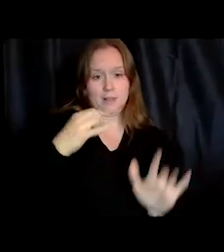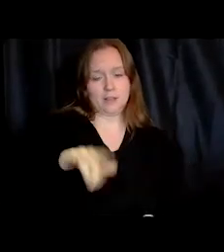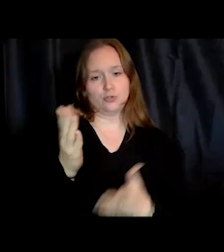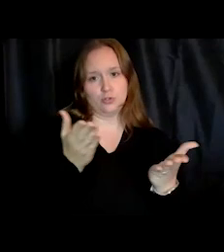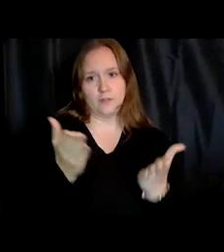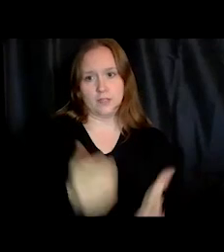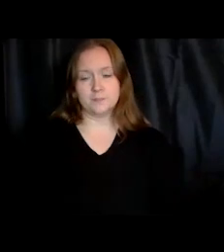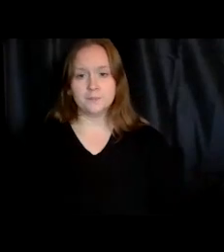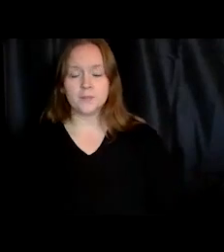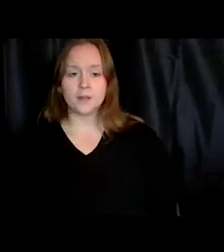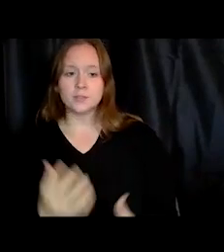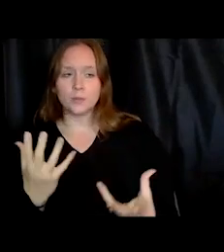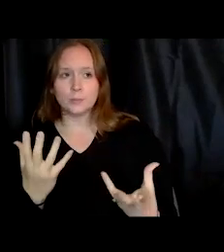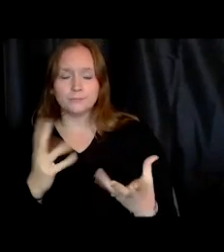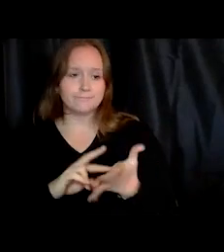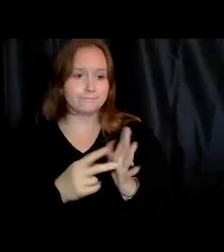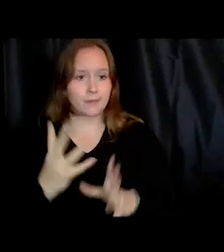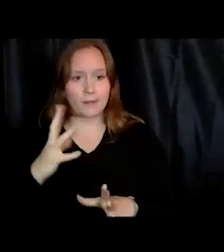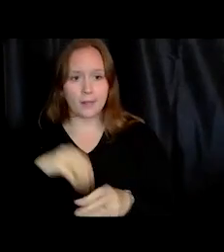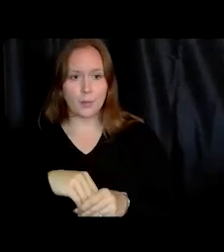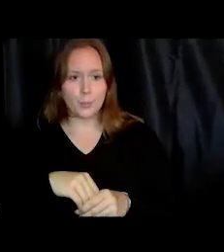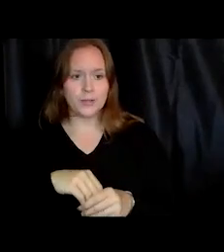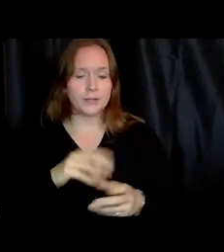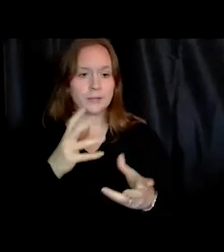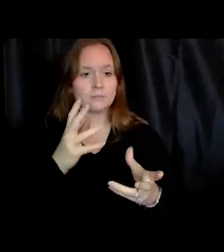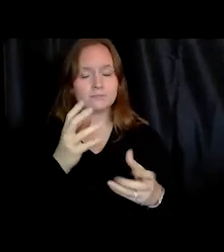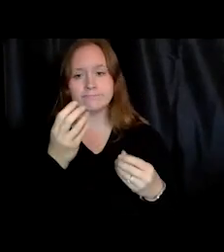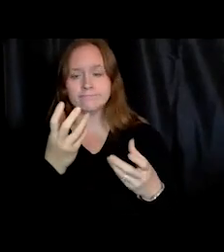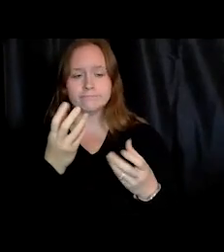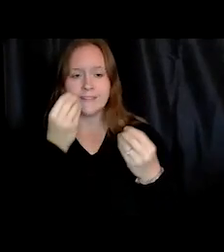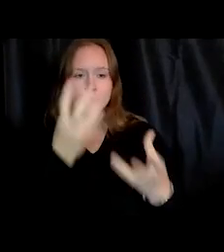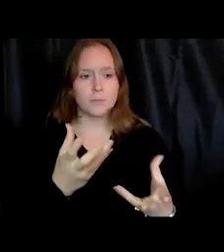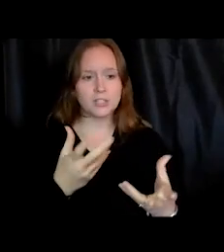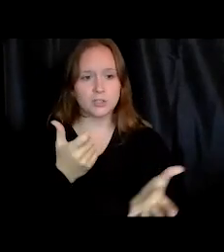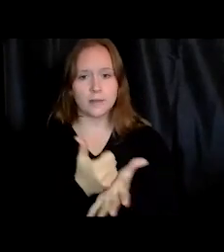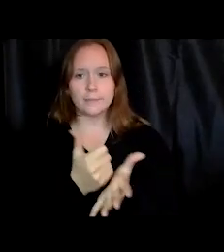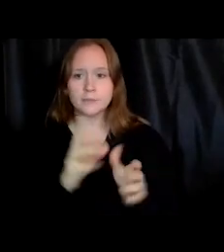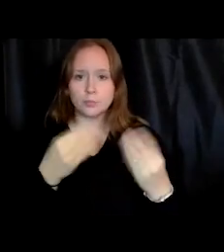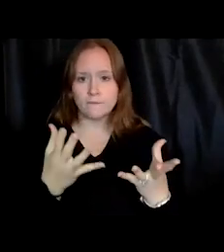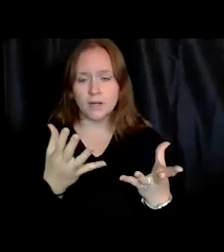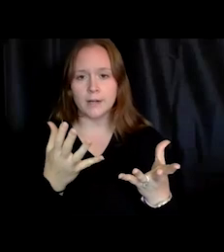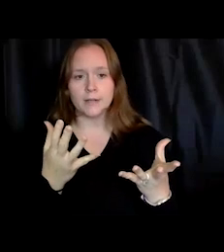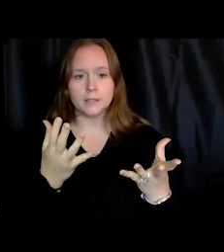So including information that helps provide insight into the applicant's current functioning is the goal, is the key.